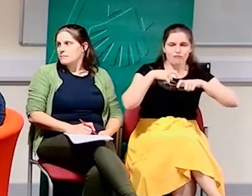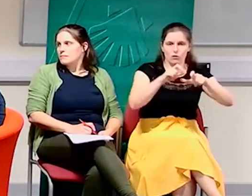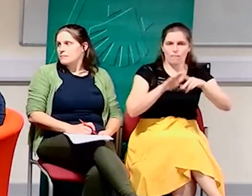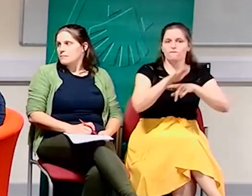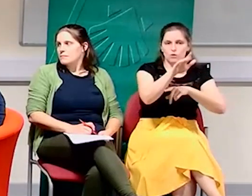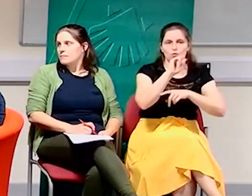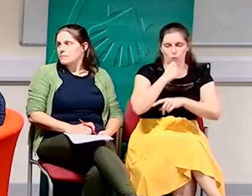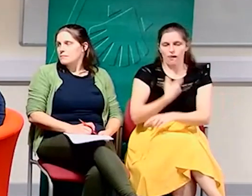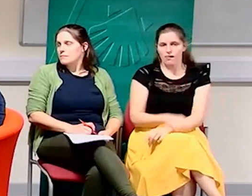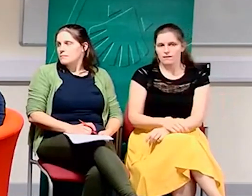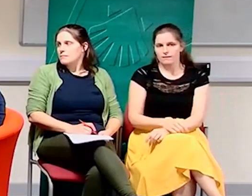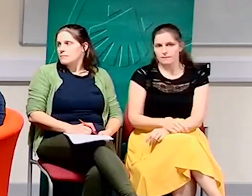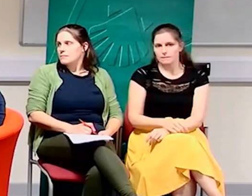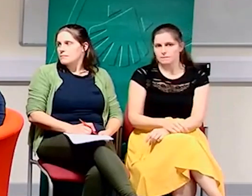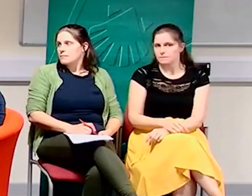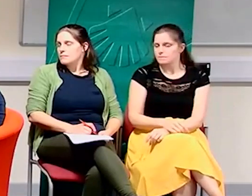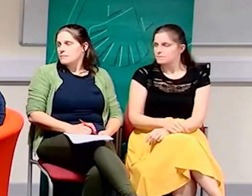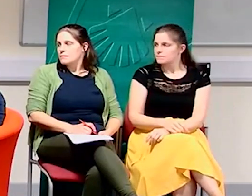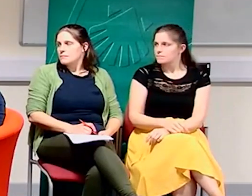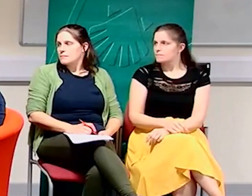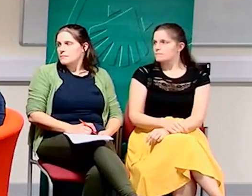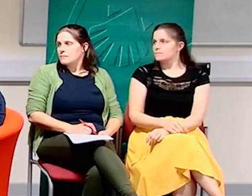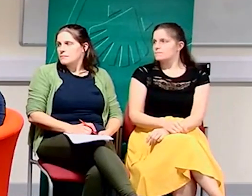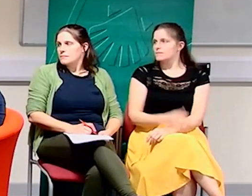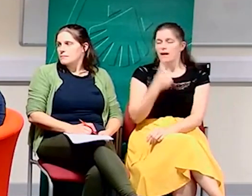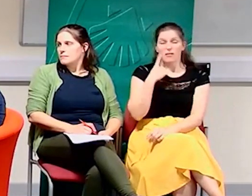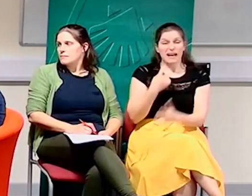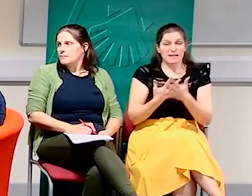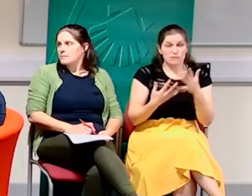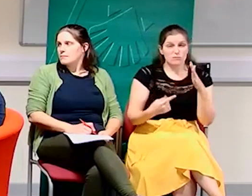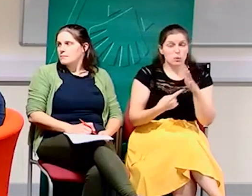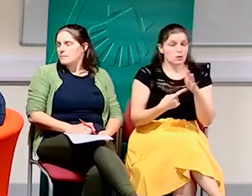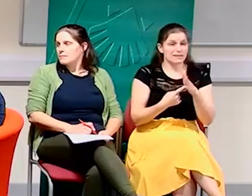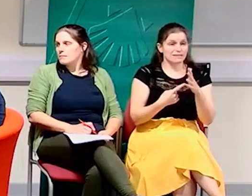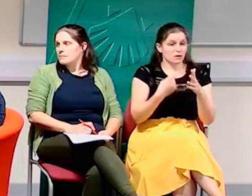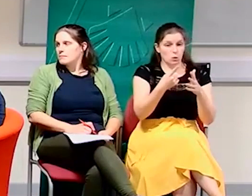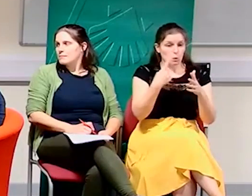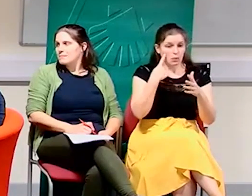come from from that review but more importantly if there are things that you think and probably again